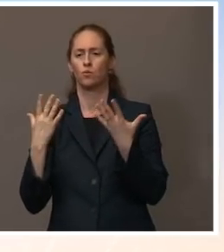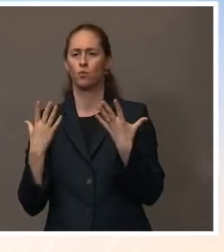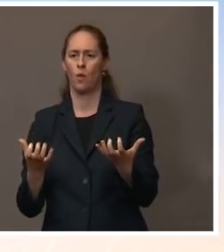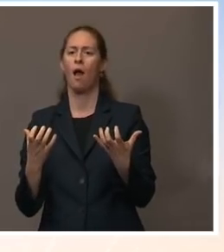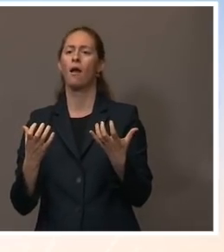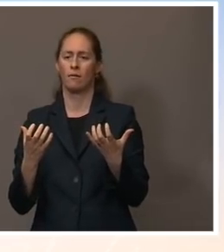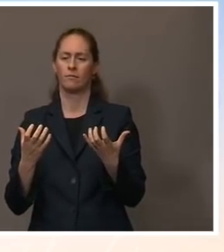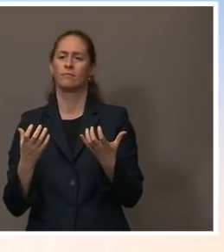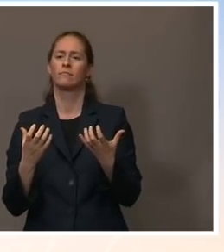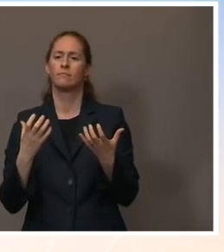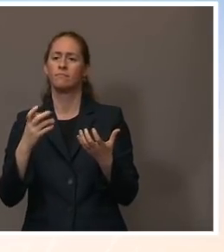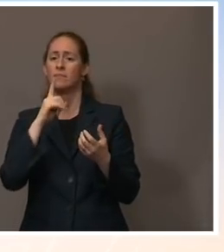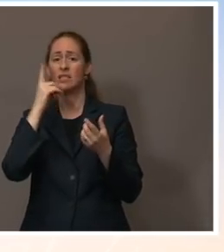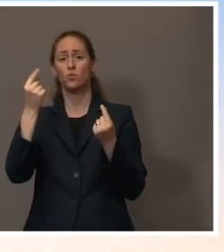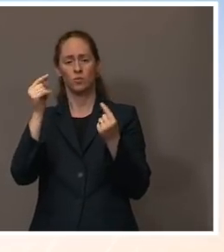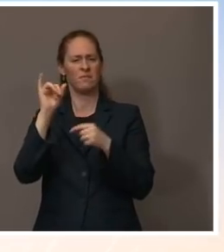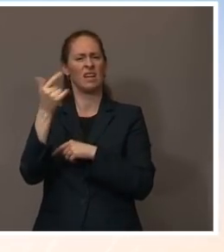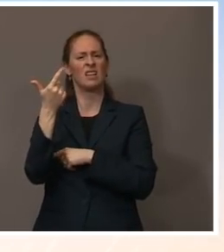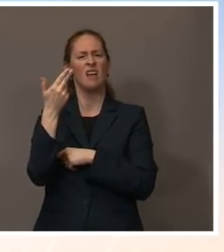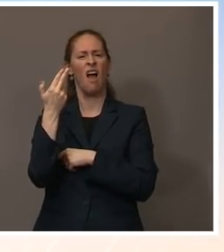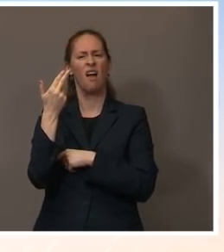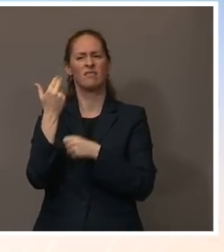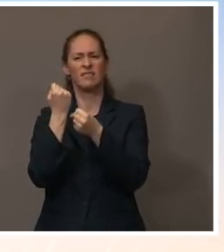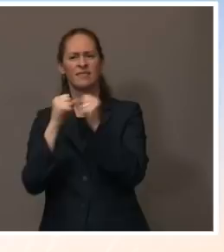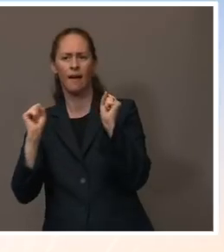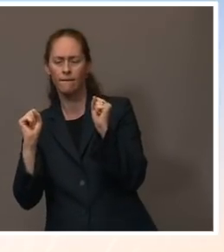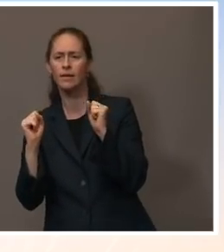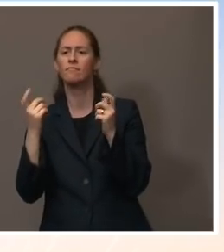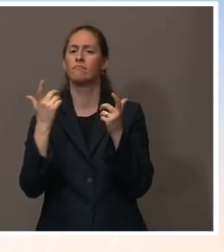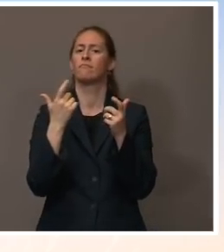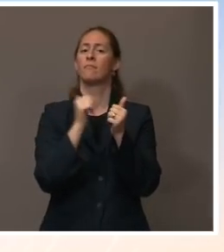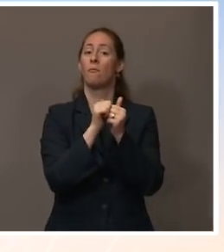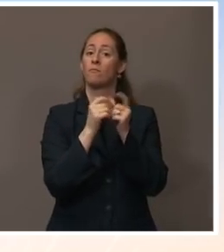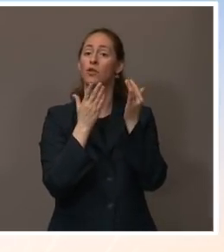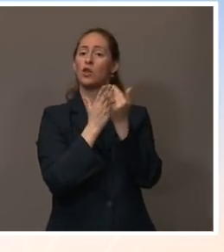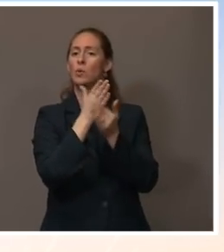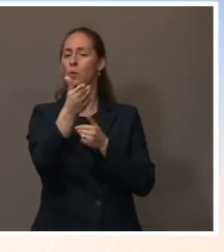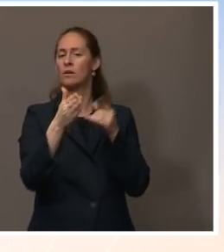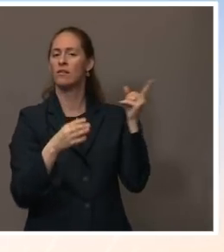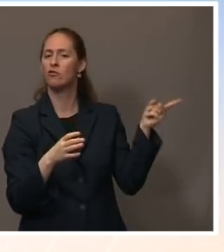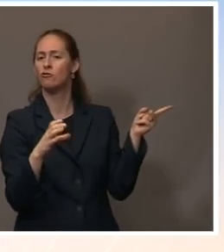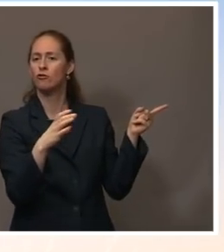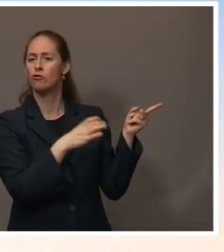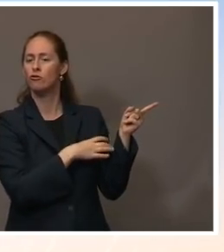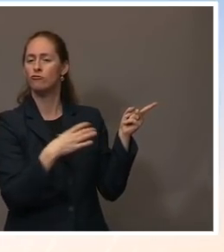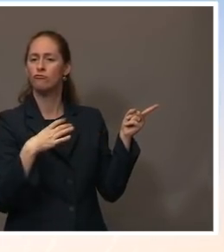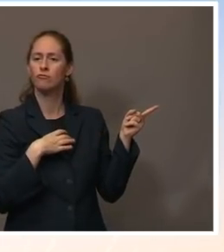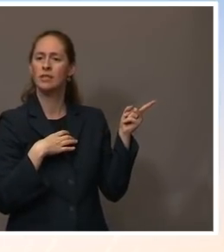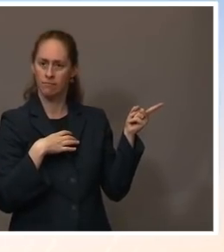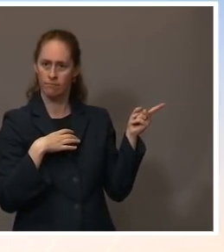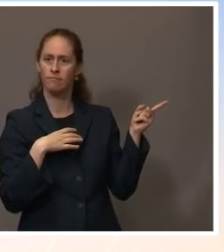even as Congress is not moving forward currently -- using the bully pulpit, but also using levers at his disposal as President.